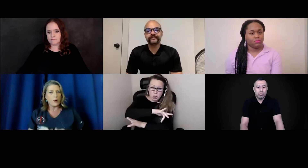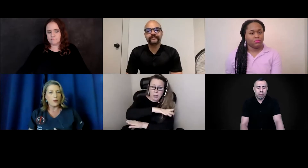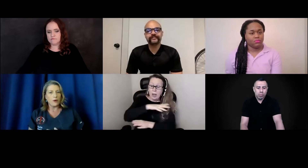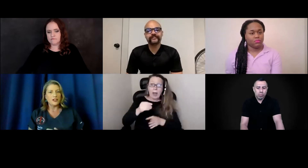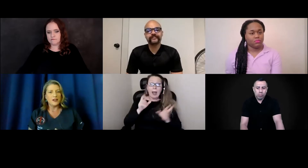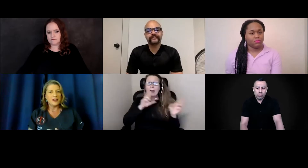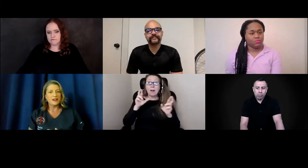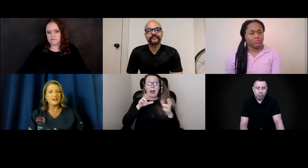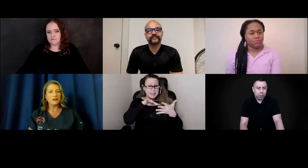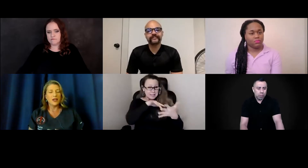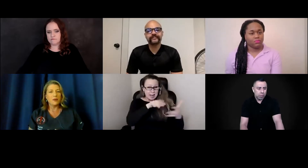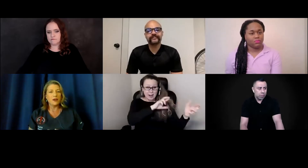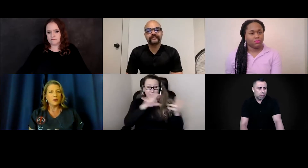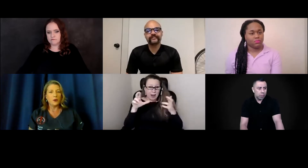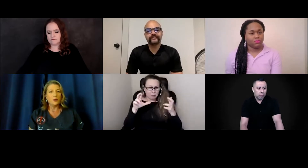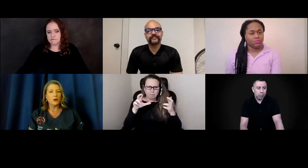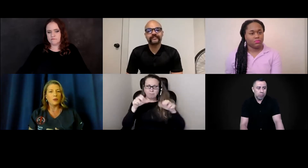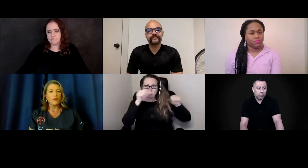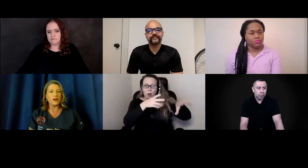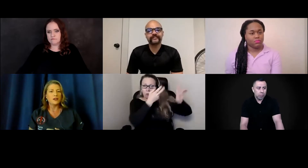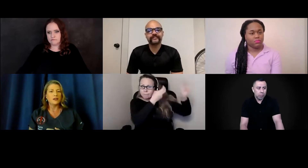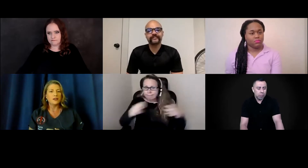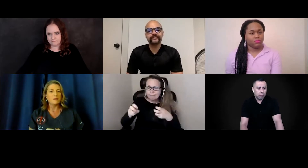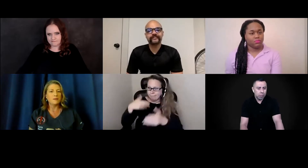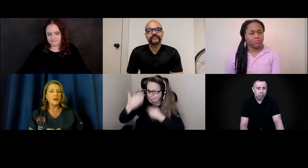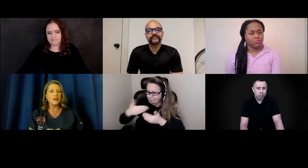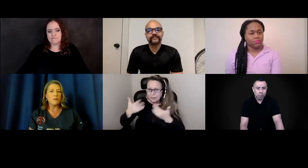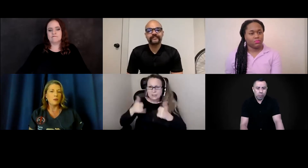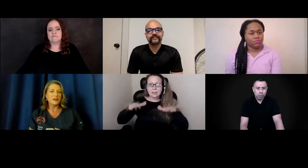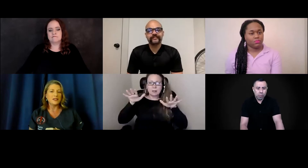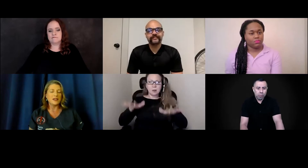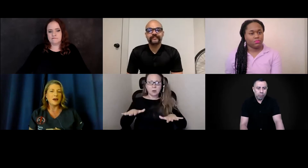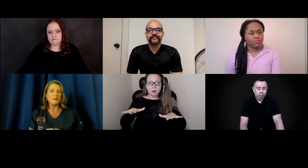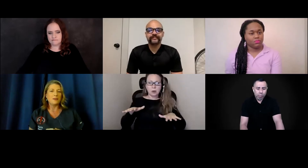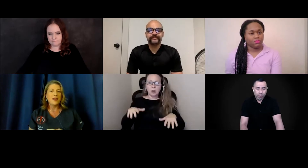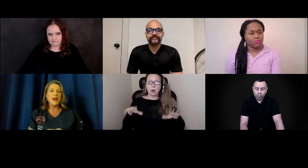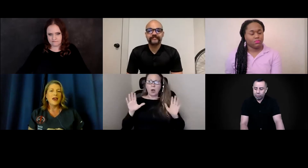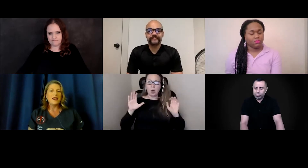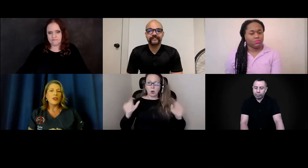preparation and still keeping your cool and professionalism in the moment.